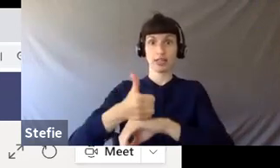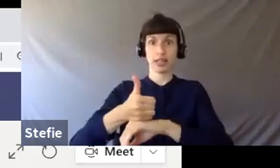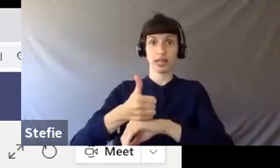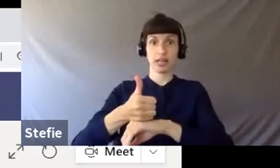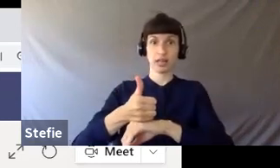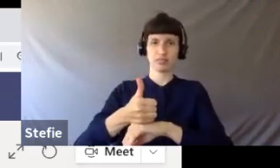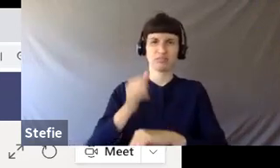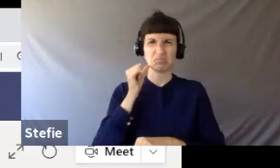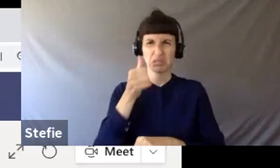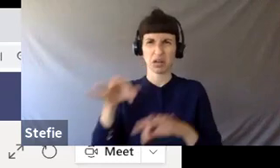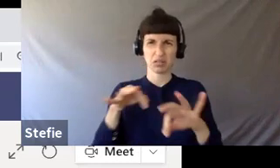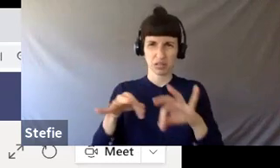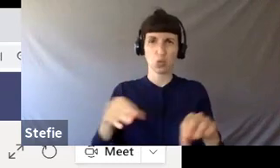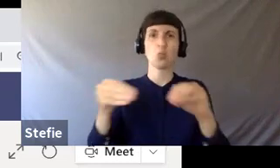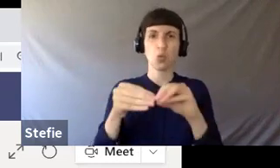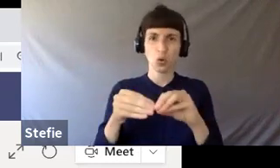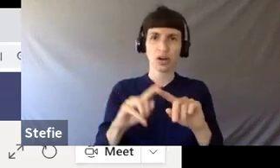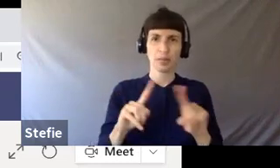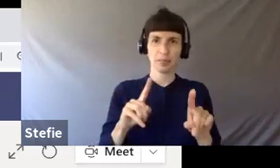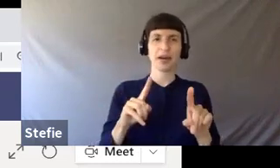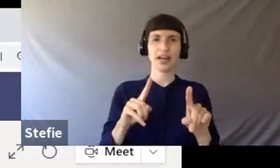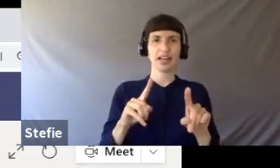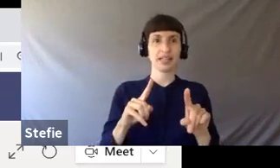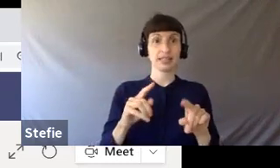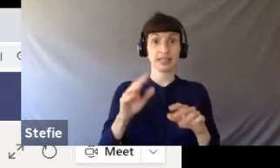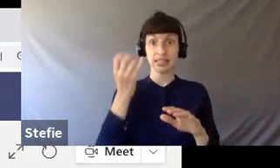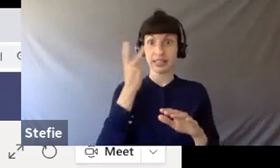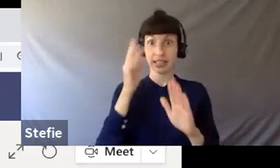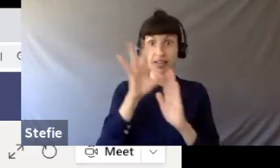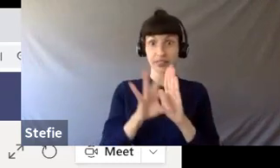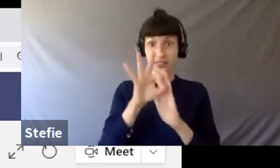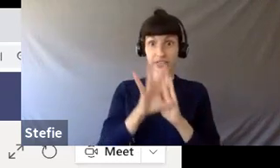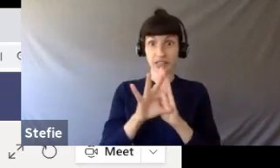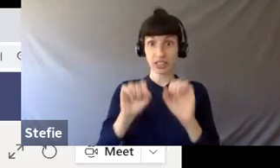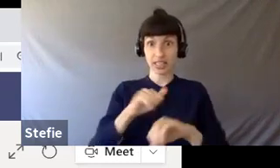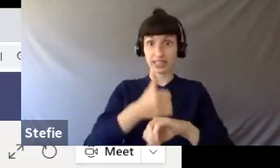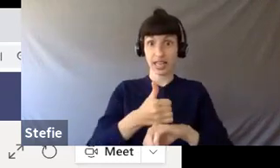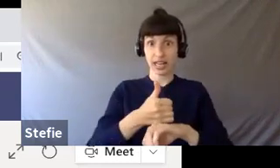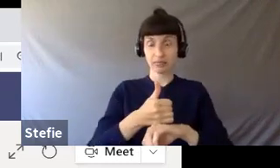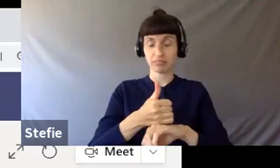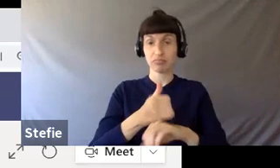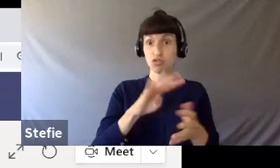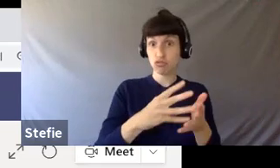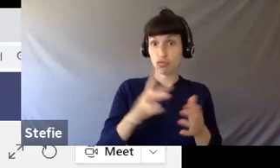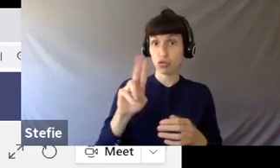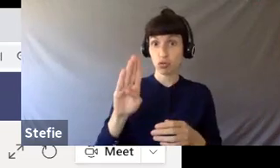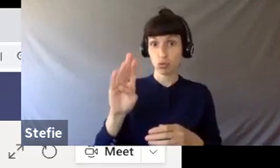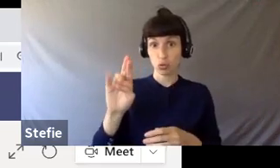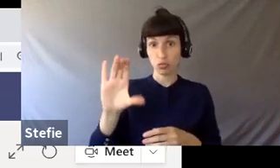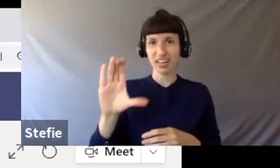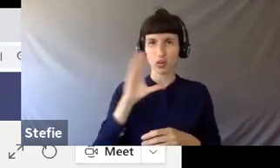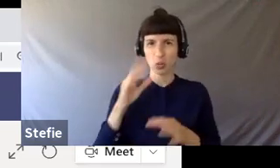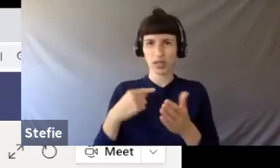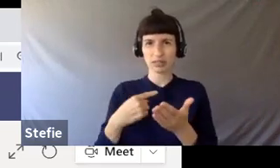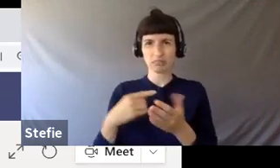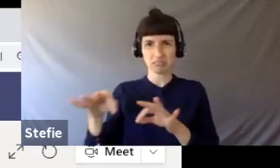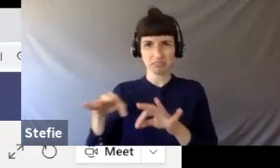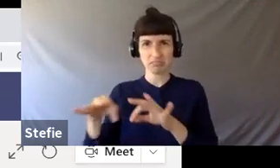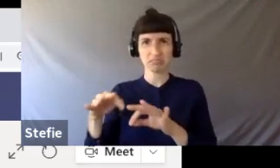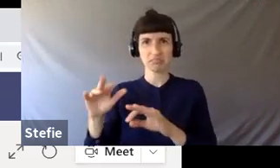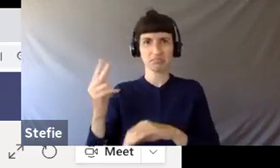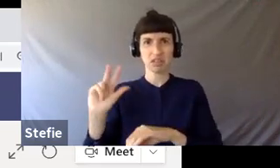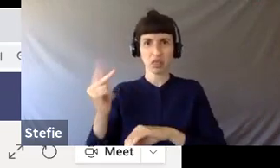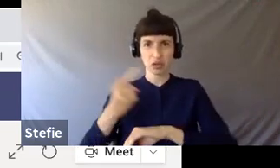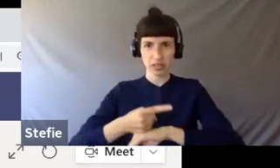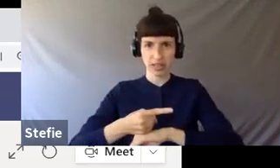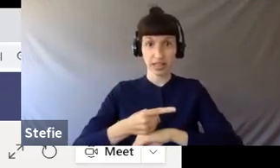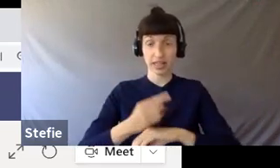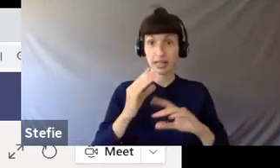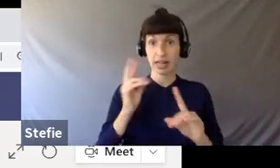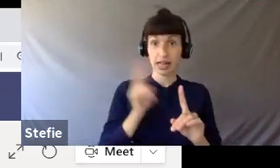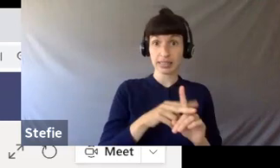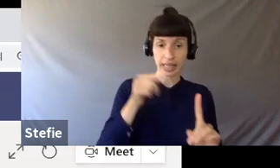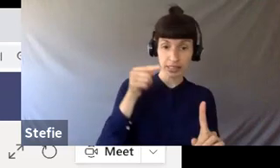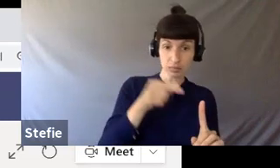and it tells them what kinds of assignments we can do. If I push create, I can do an assignment or quiz